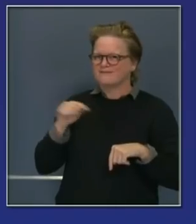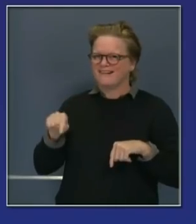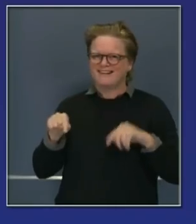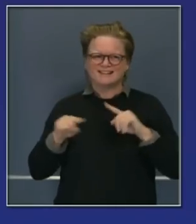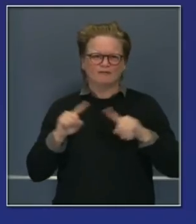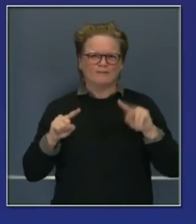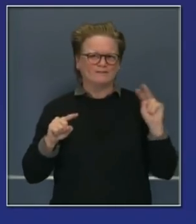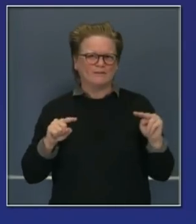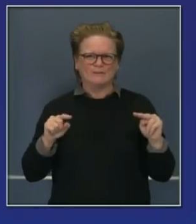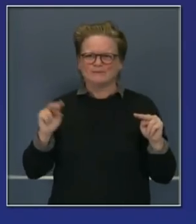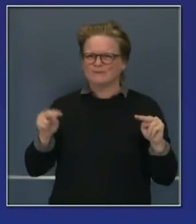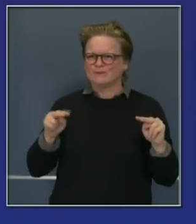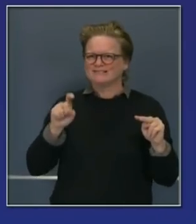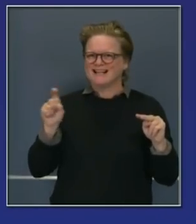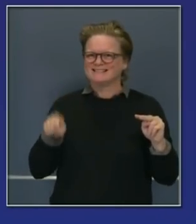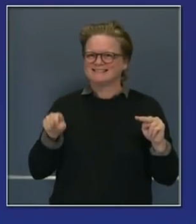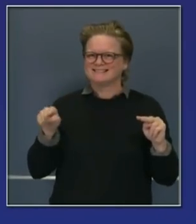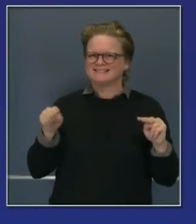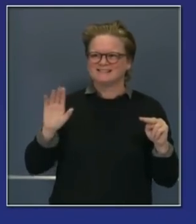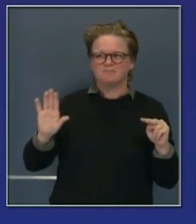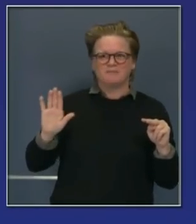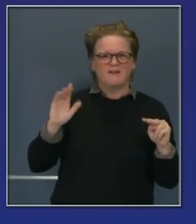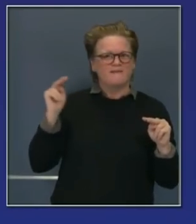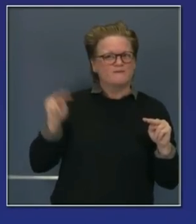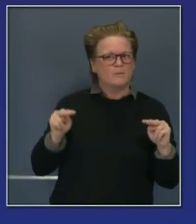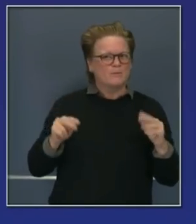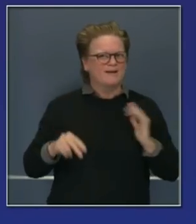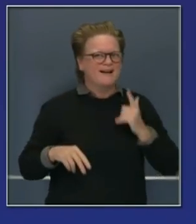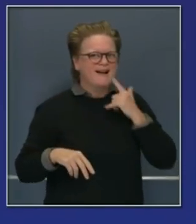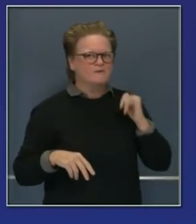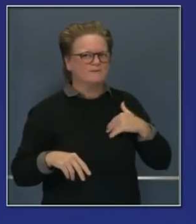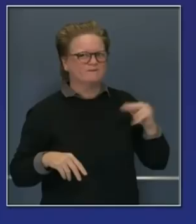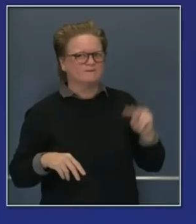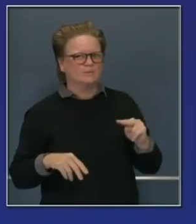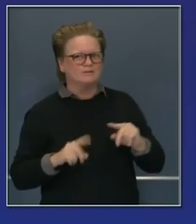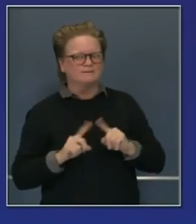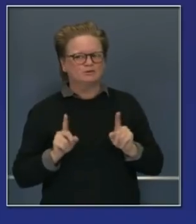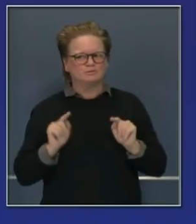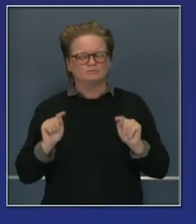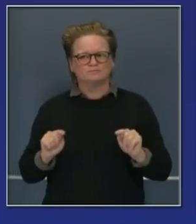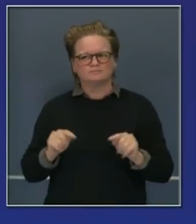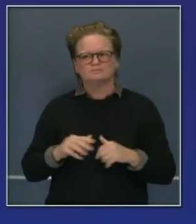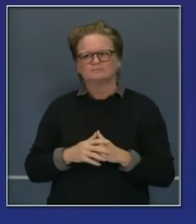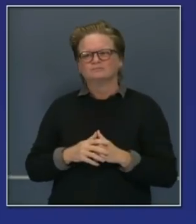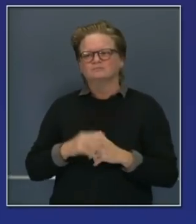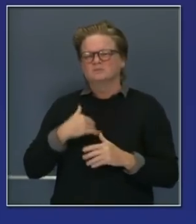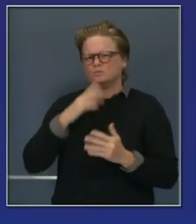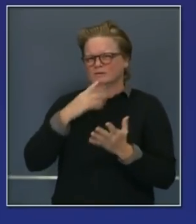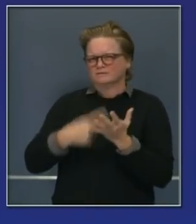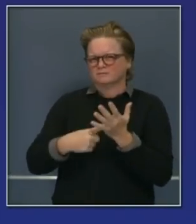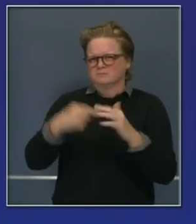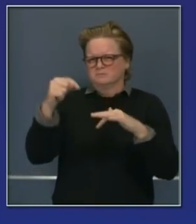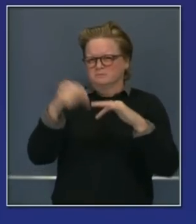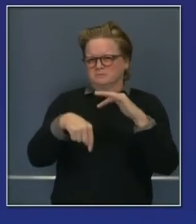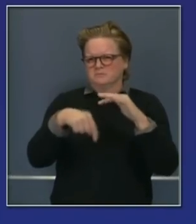WE, OF COURSE, HAVE A VERY DIFFERENT POINT OF VIEW THAN THE TRUMP ADMINISTRATION. WE WILL BE EXPRESSING THAT DURING